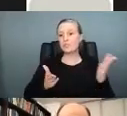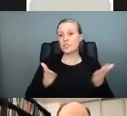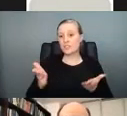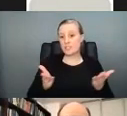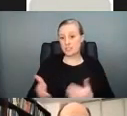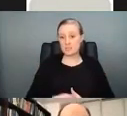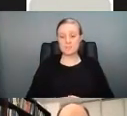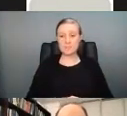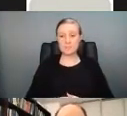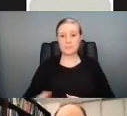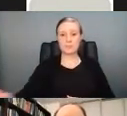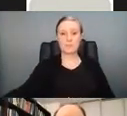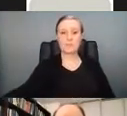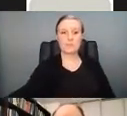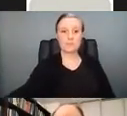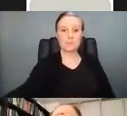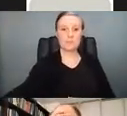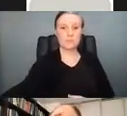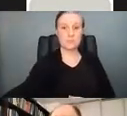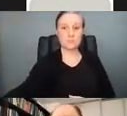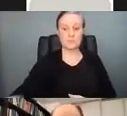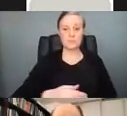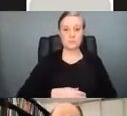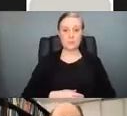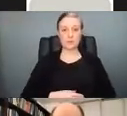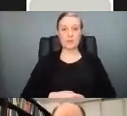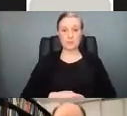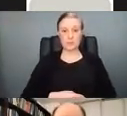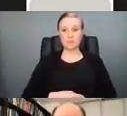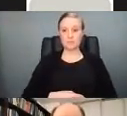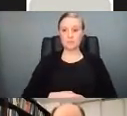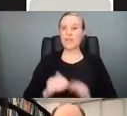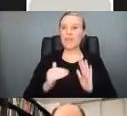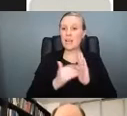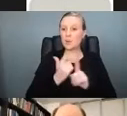If you look at the affordability question in a slightly different way. So this is, again,